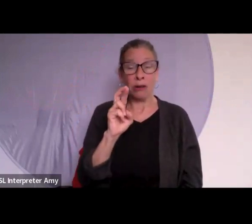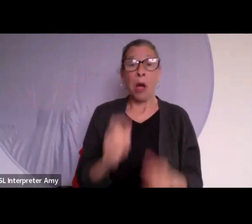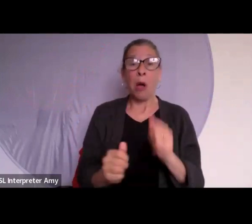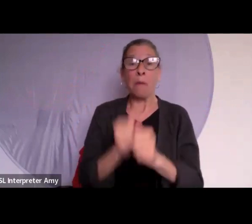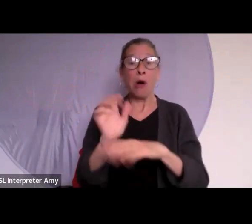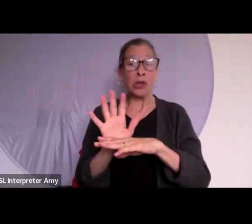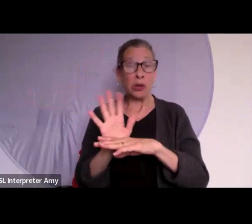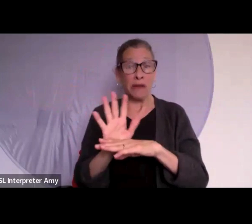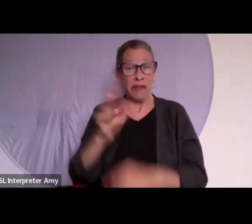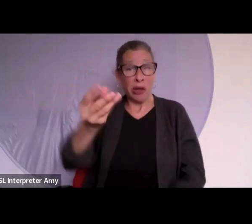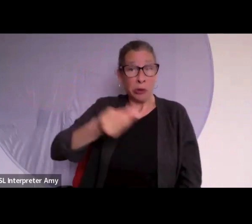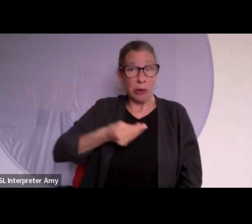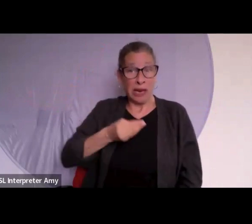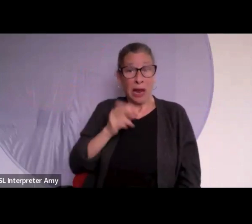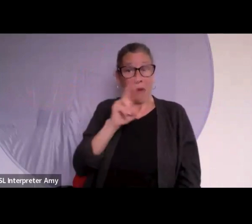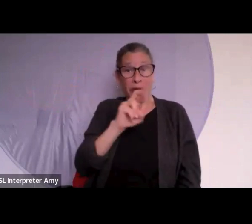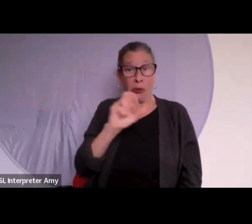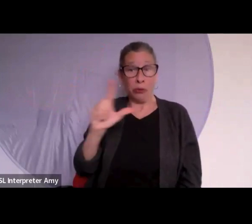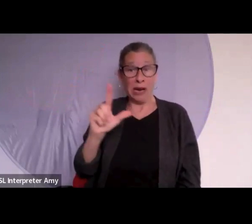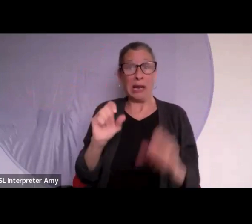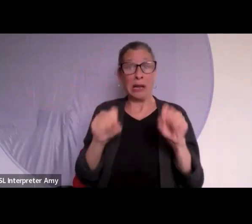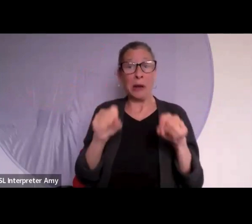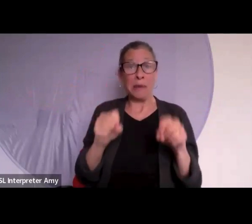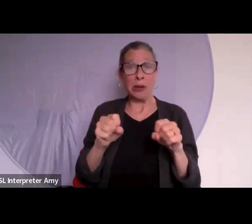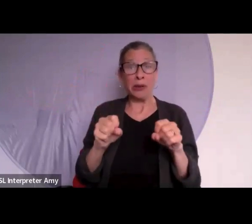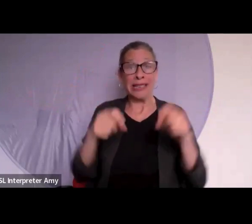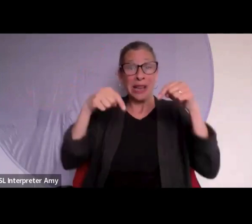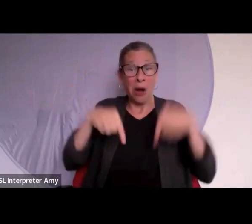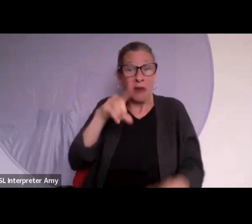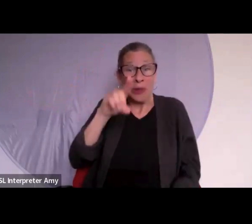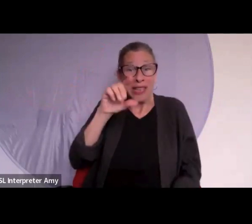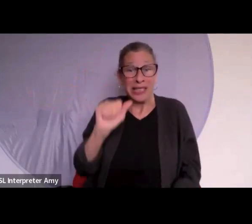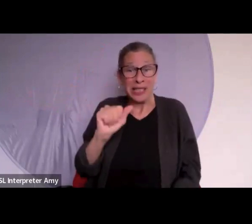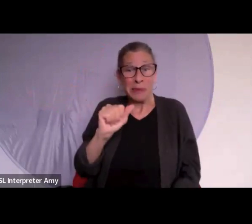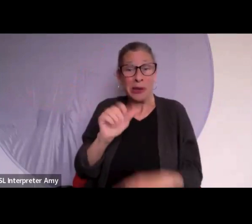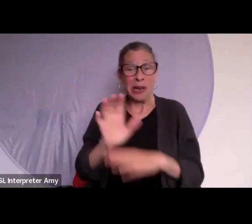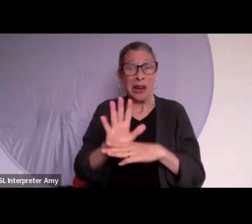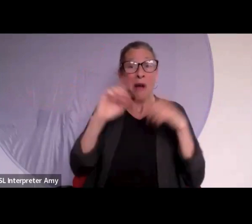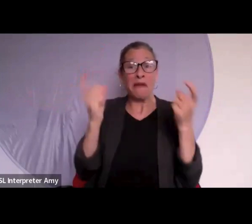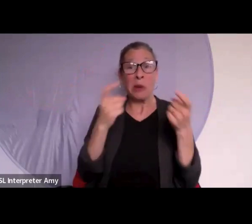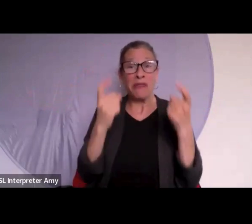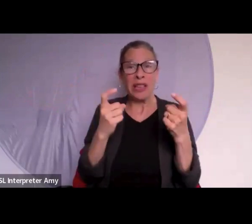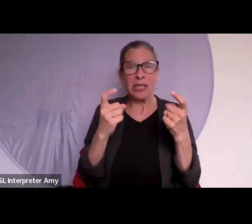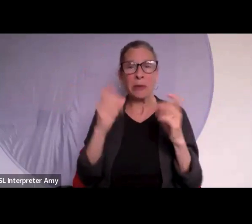get for Reelabilities, which is a disability Film Festival. And we look for filmmakers who have disabilities. Most of the films